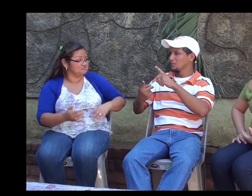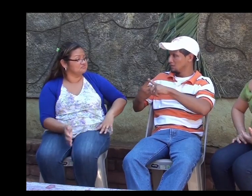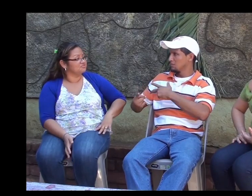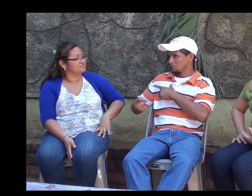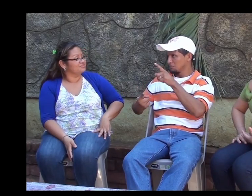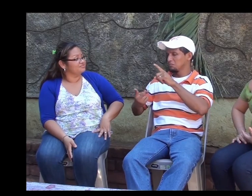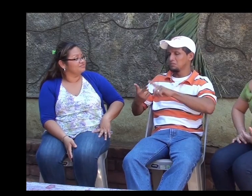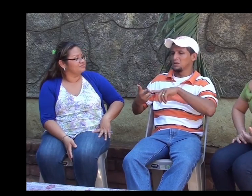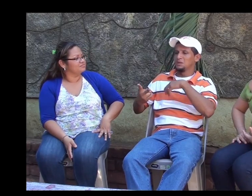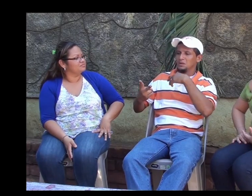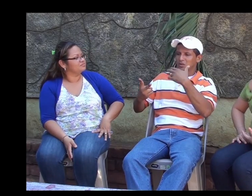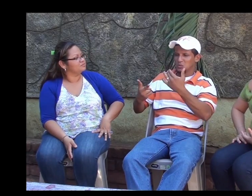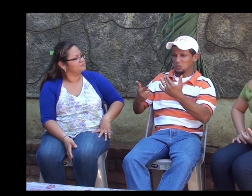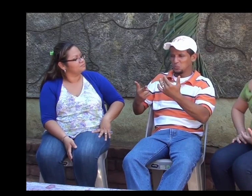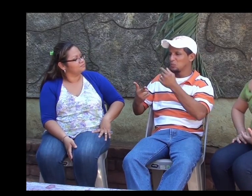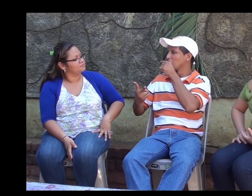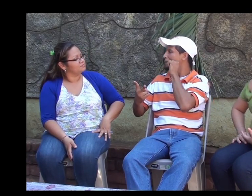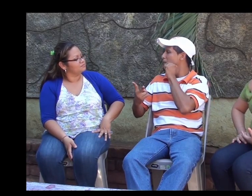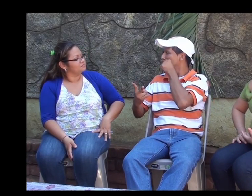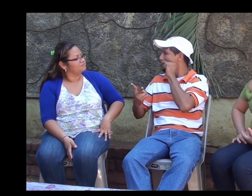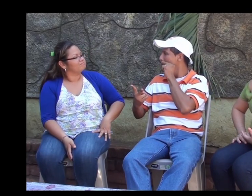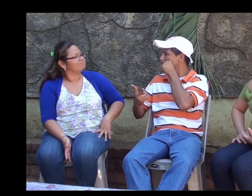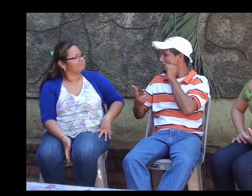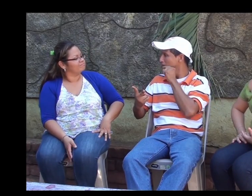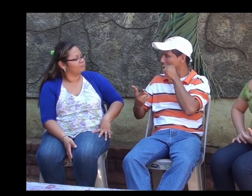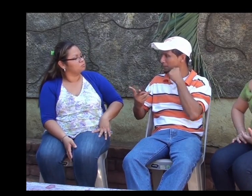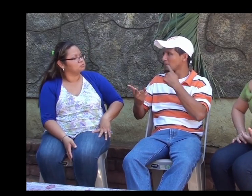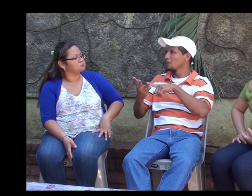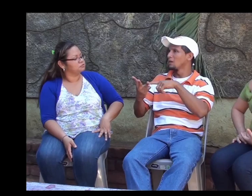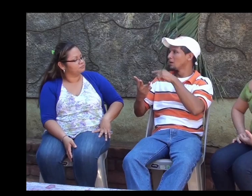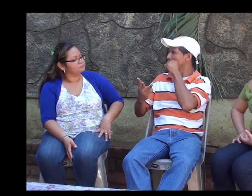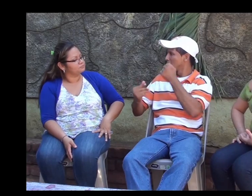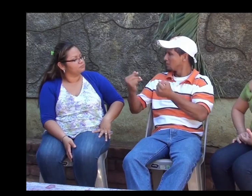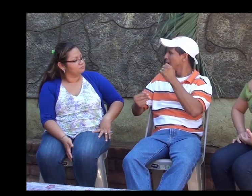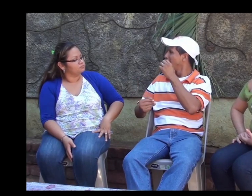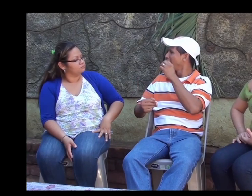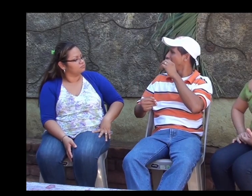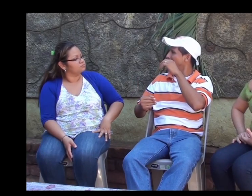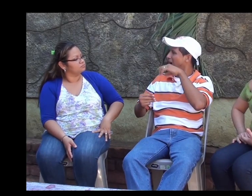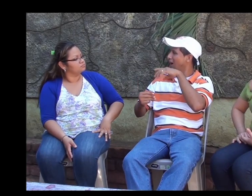back, the language is a little bit more deliberate, the feedback is a little more